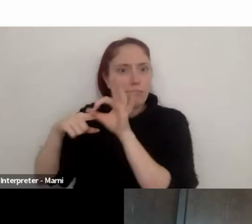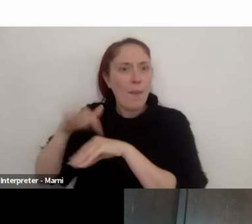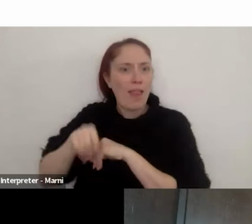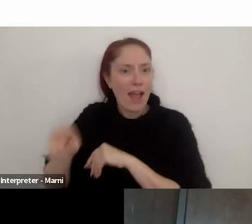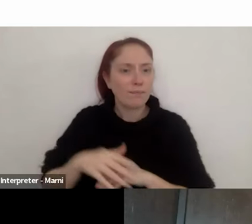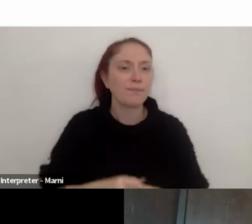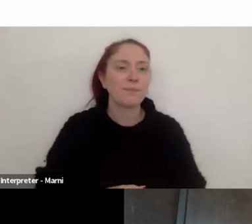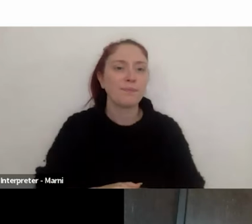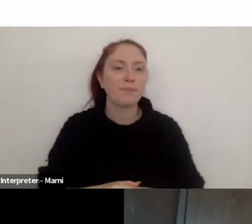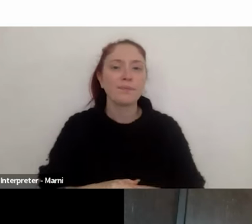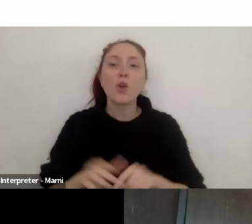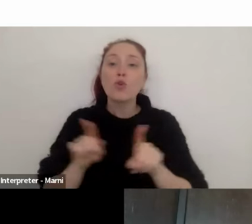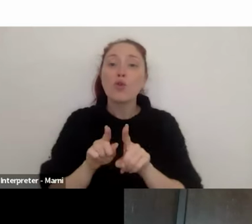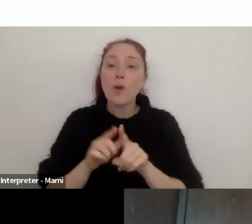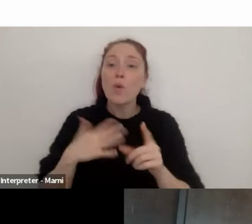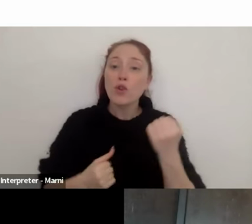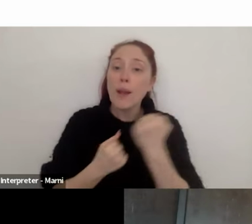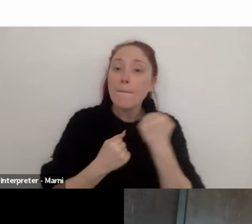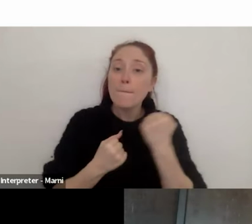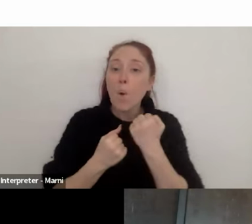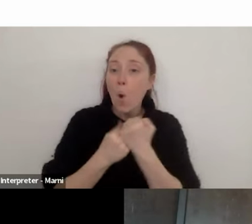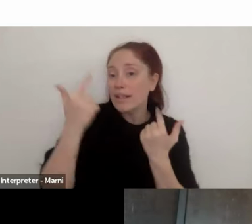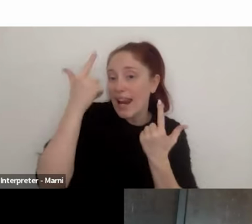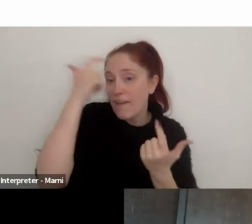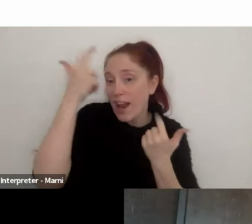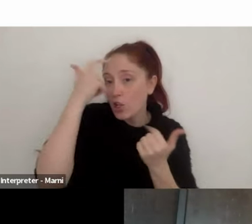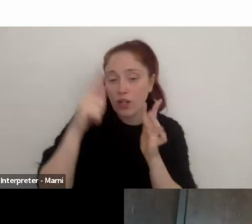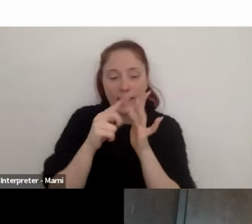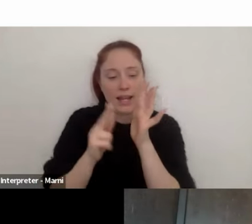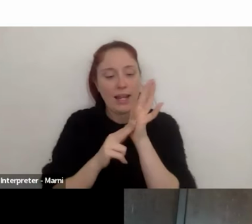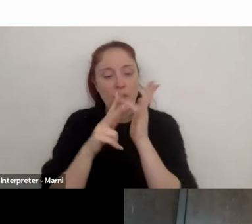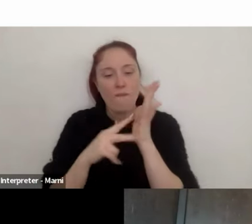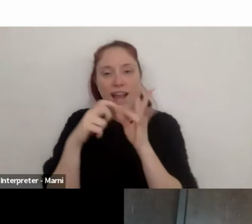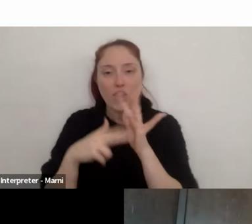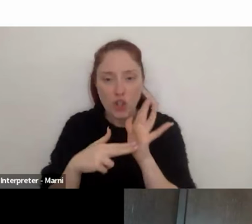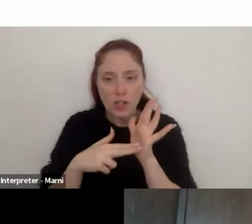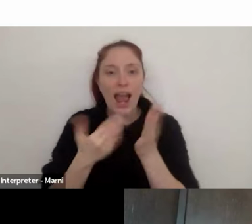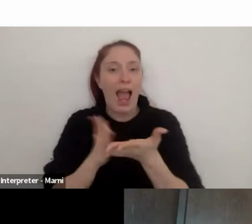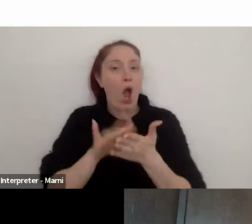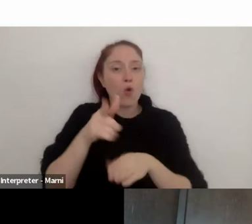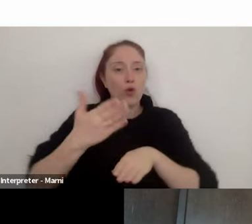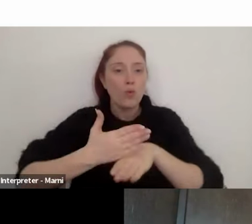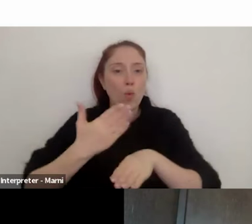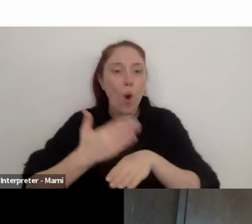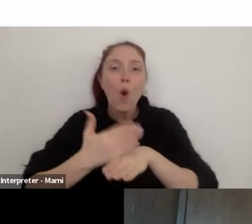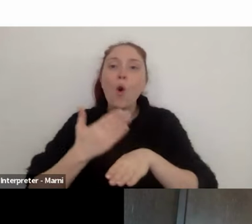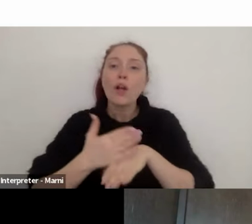We also want to support innovation in the creative content ways of working. And of connecting with